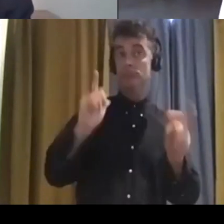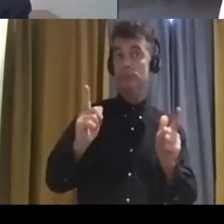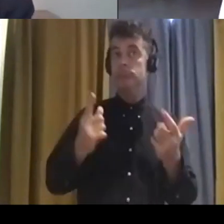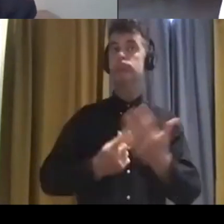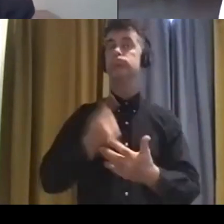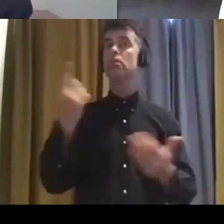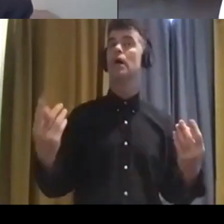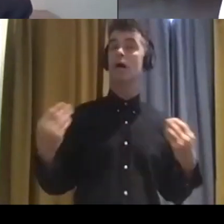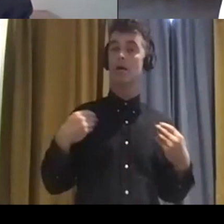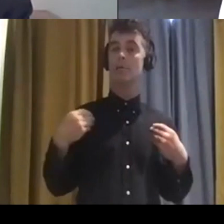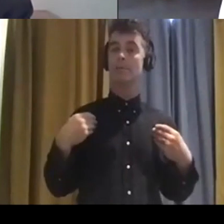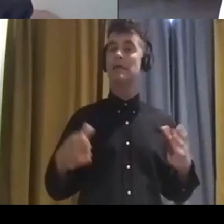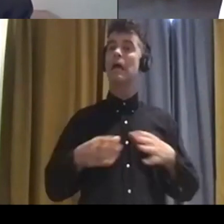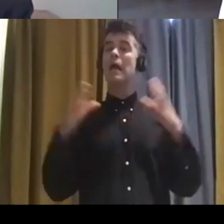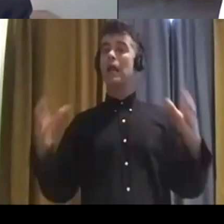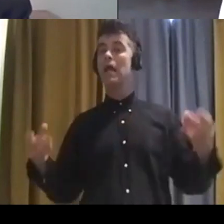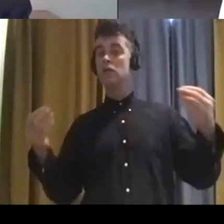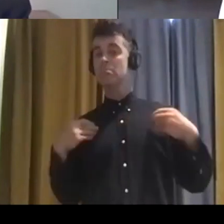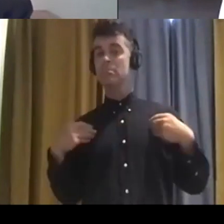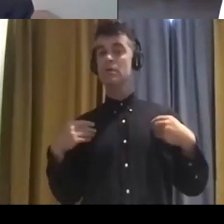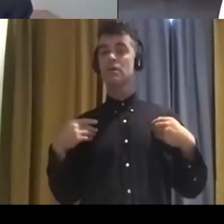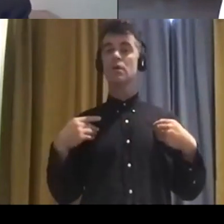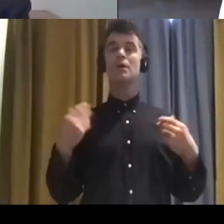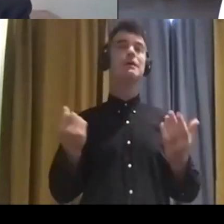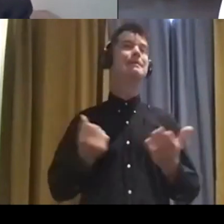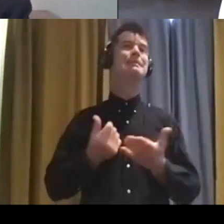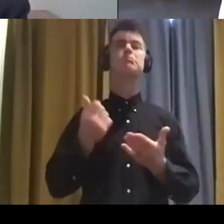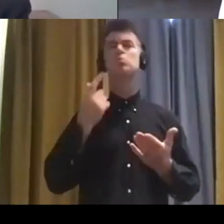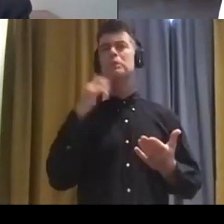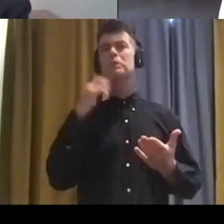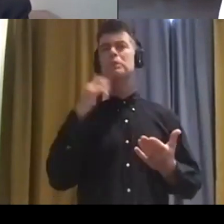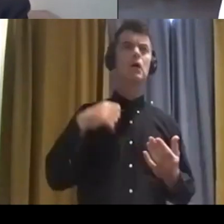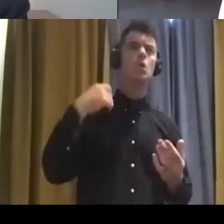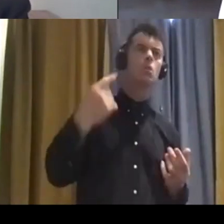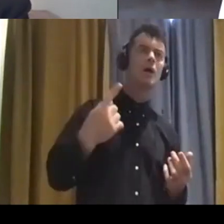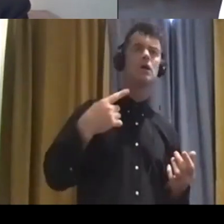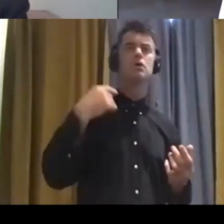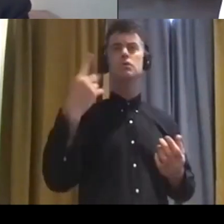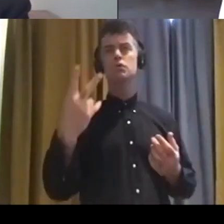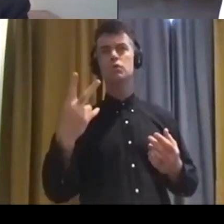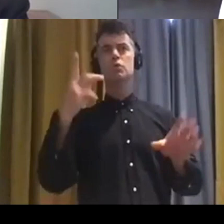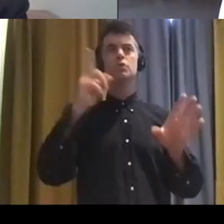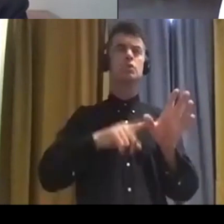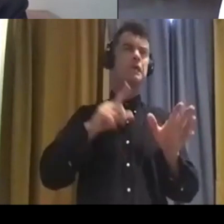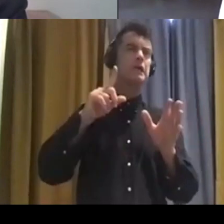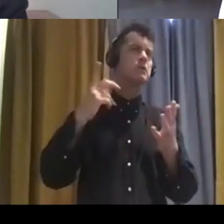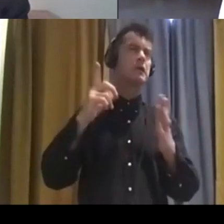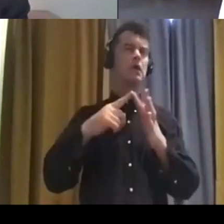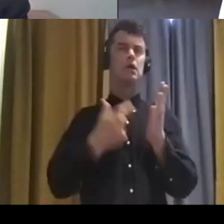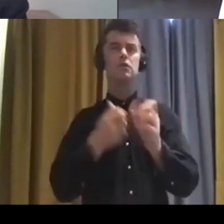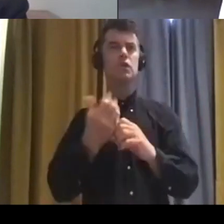thing right so. What we see for the business a company of our business would spend a couple